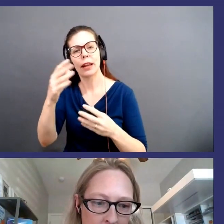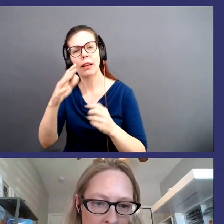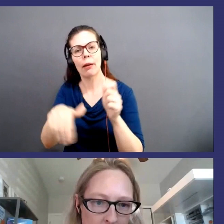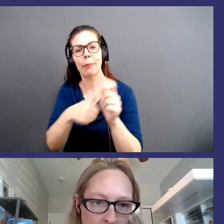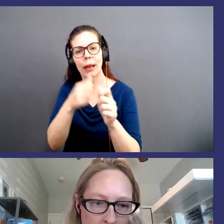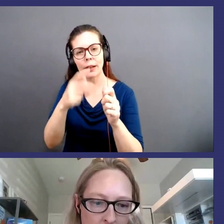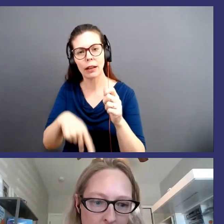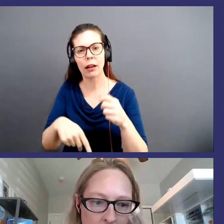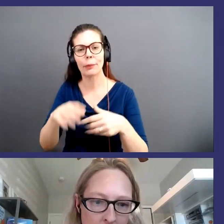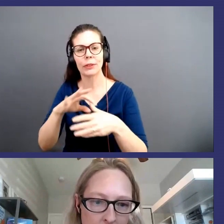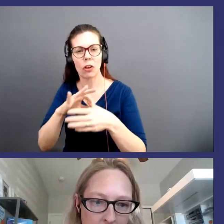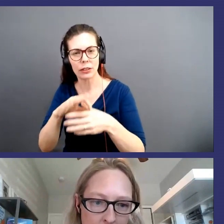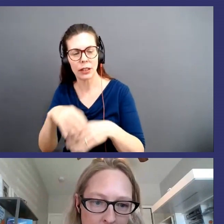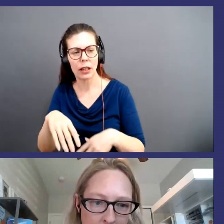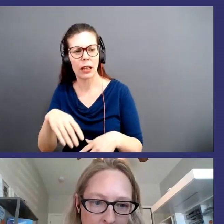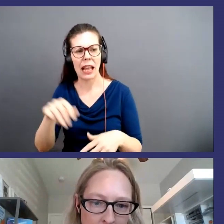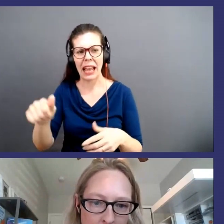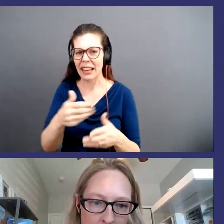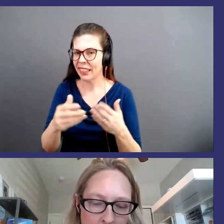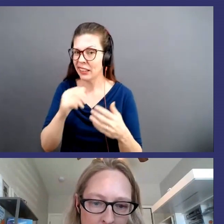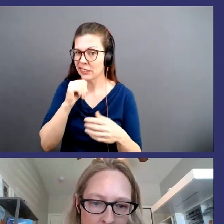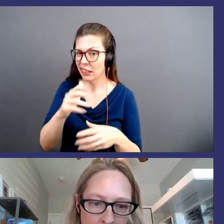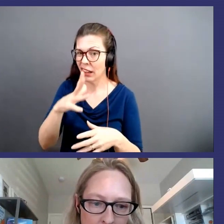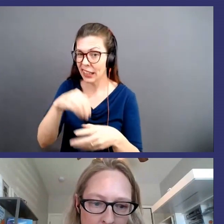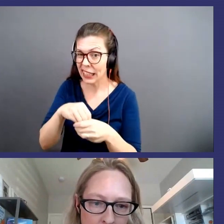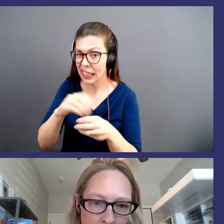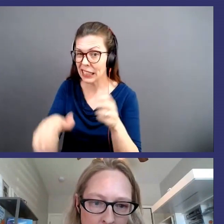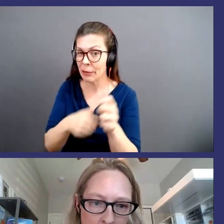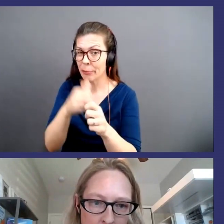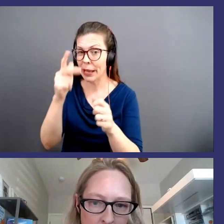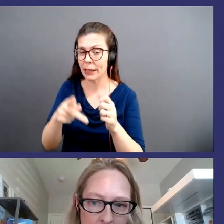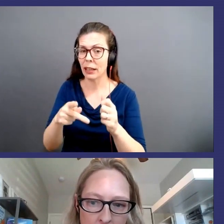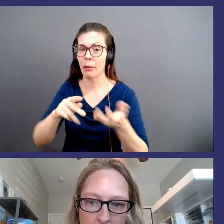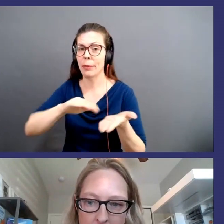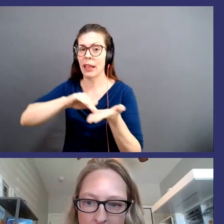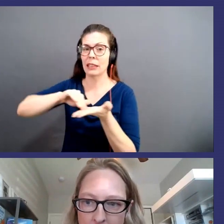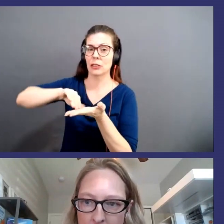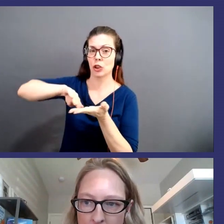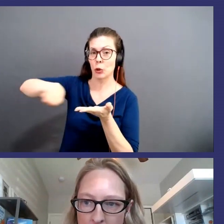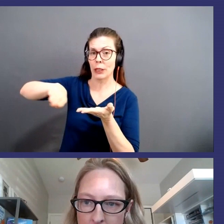Is there anything that's not in the backup that's excluded that we should be aware of?